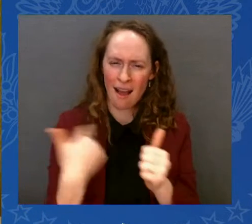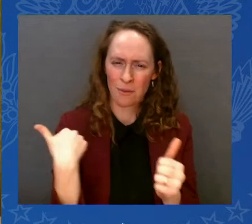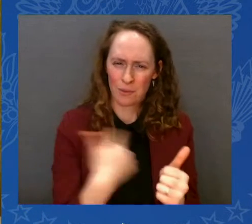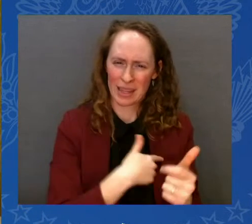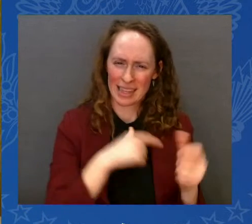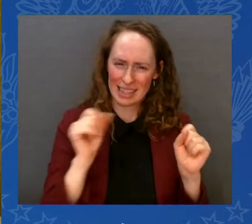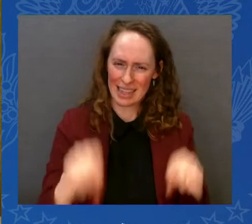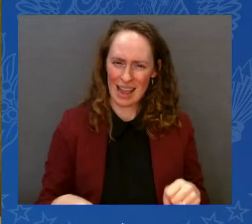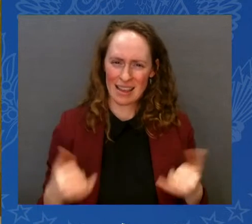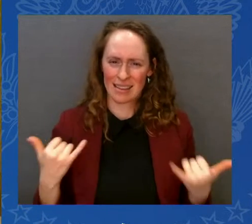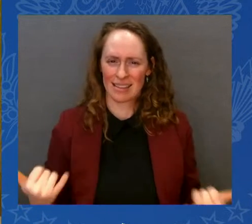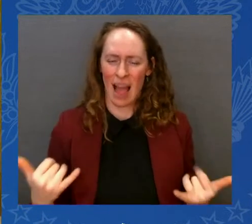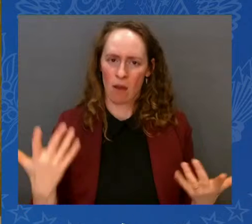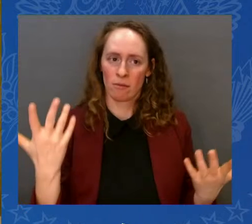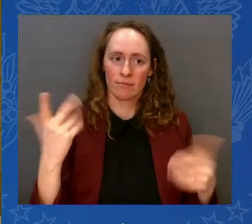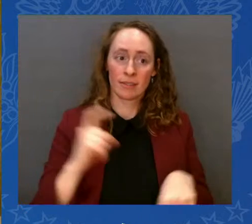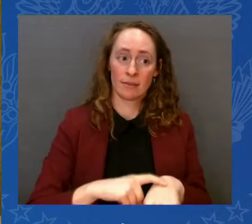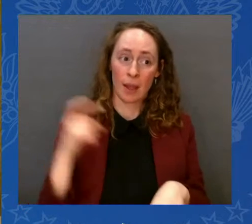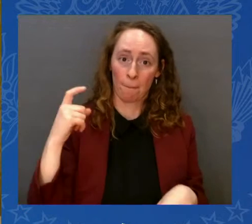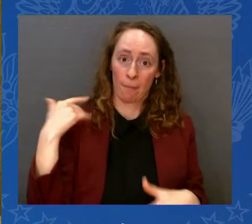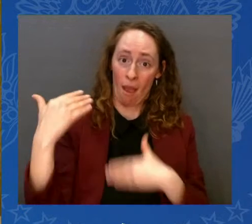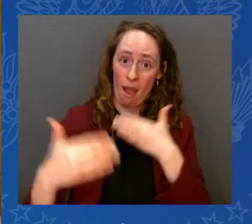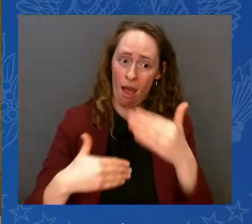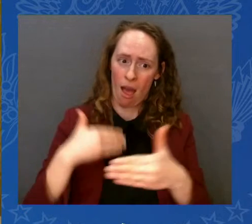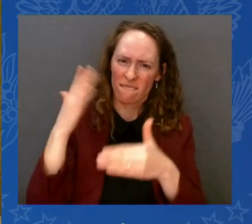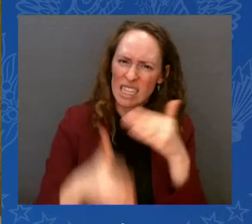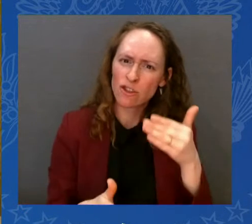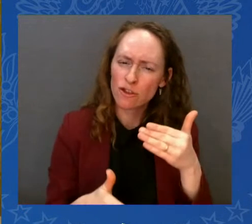and, by the way, if you noticed, I hired a lot of governors in my Cabinet --